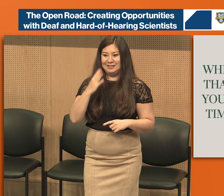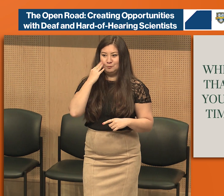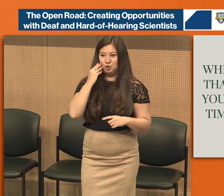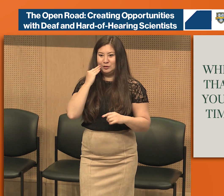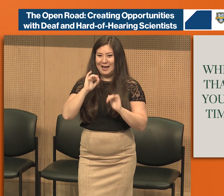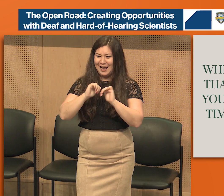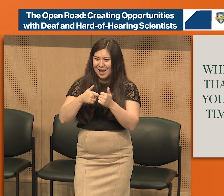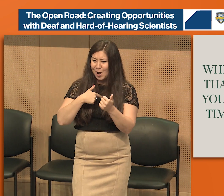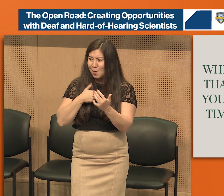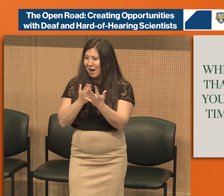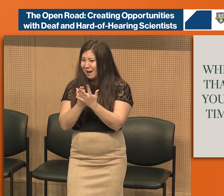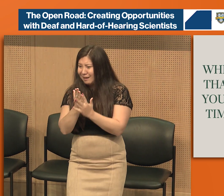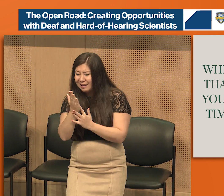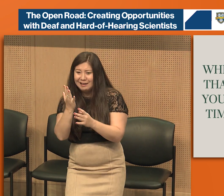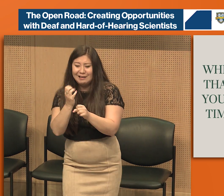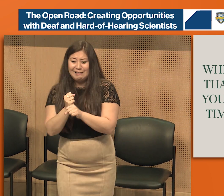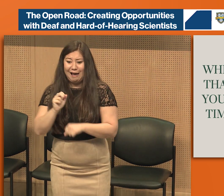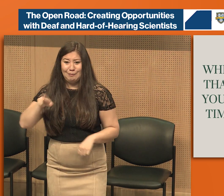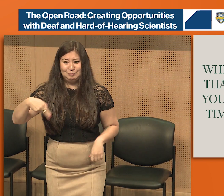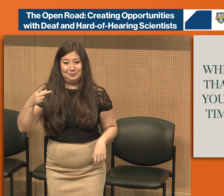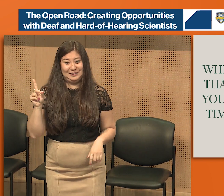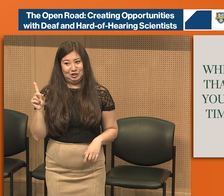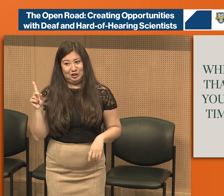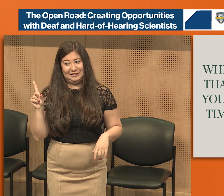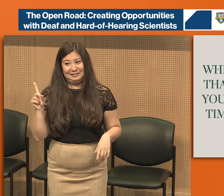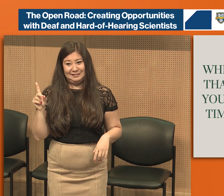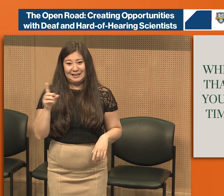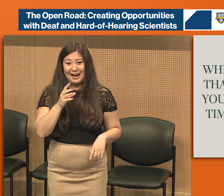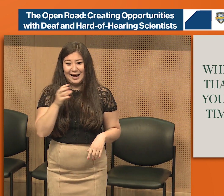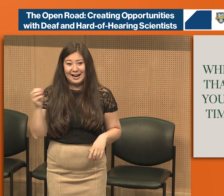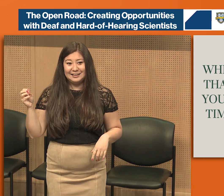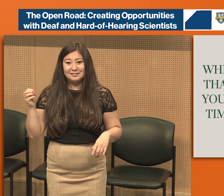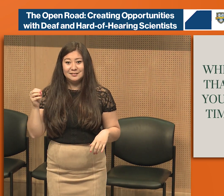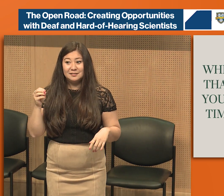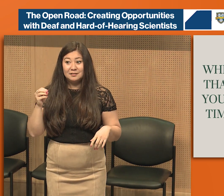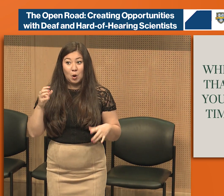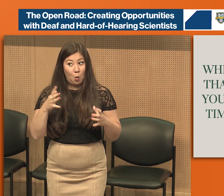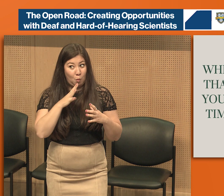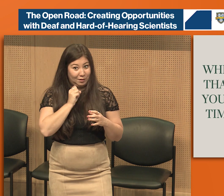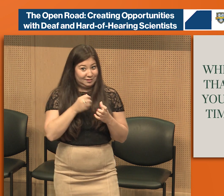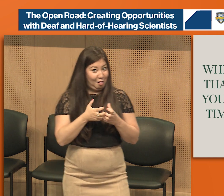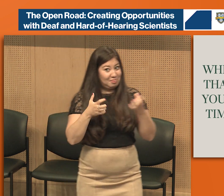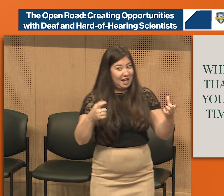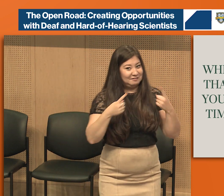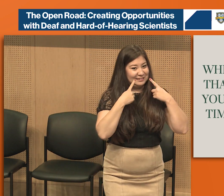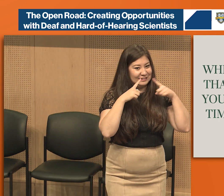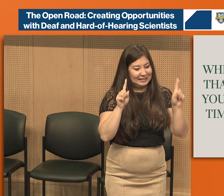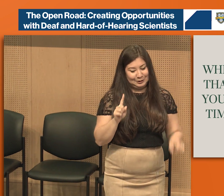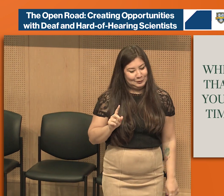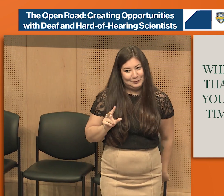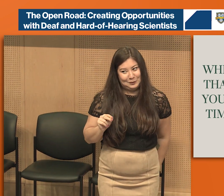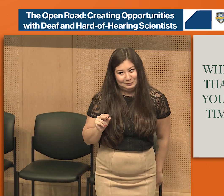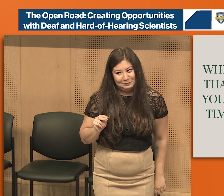a little bit about my PhD experience. I did not have a lot of successes in that experience.